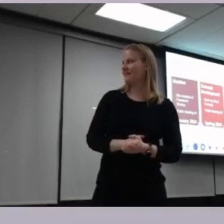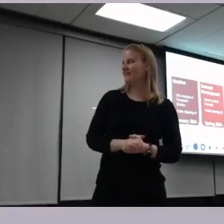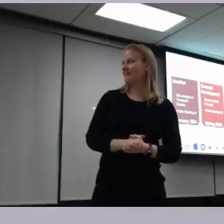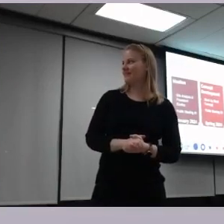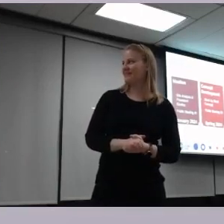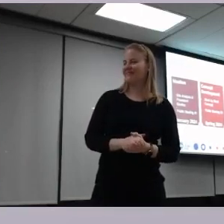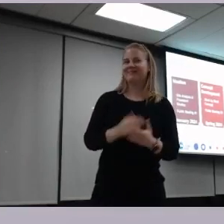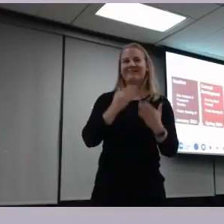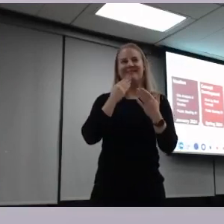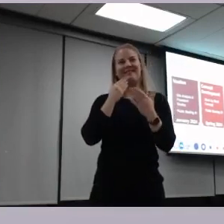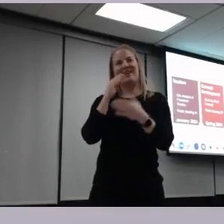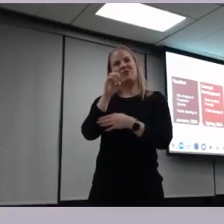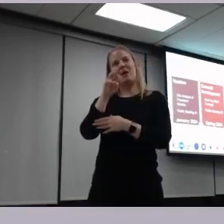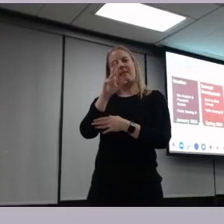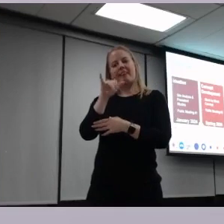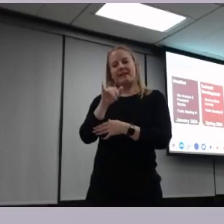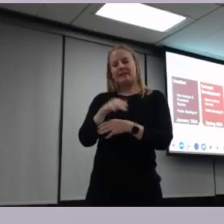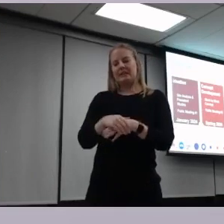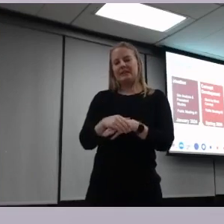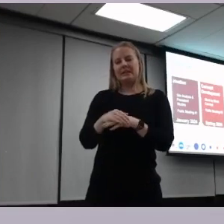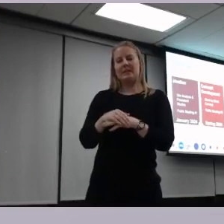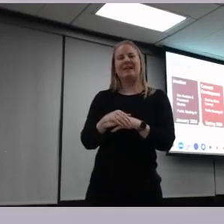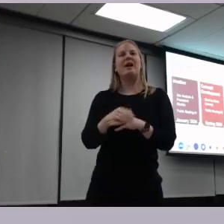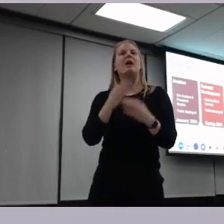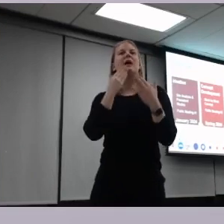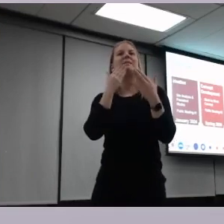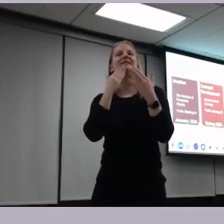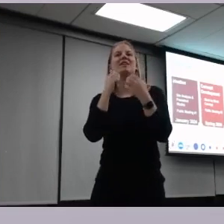here. Thank you everyone for being here.